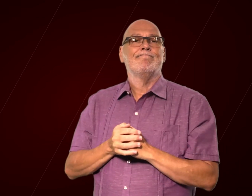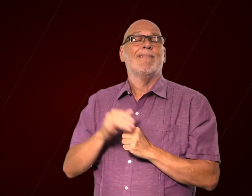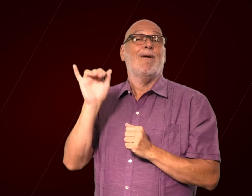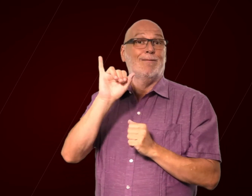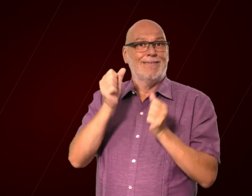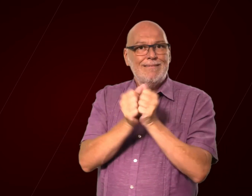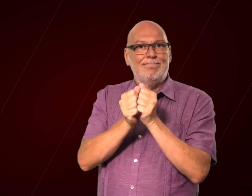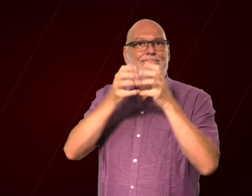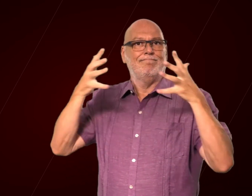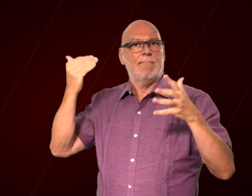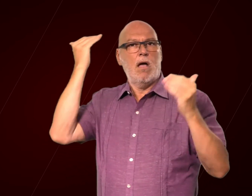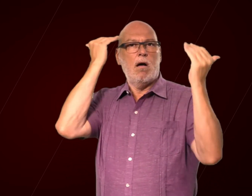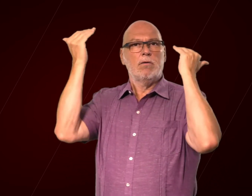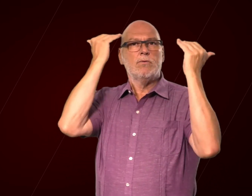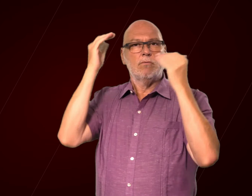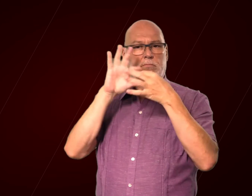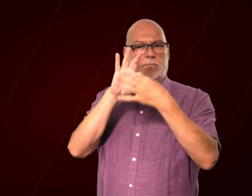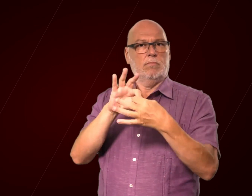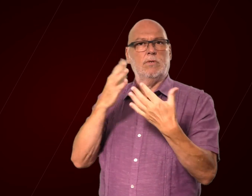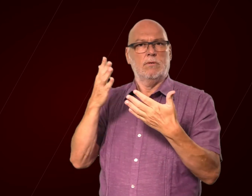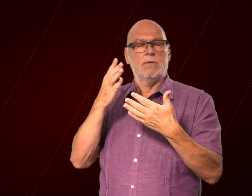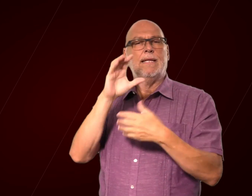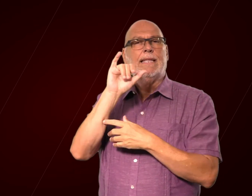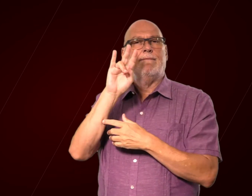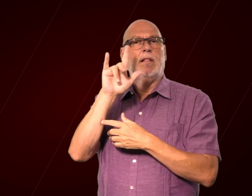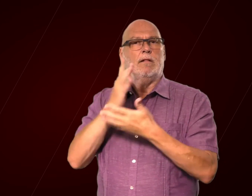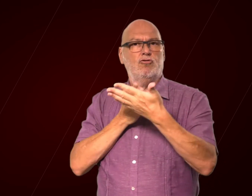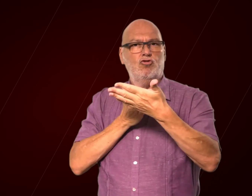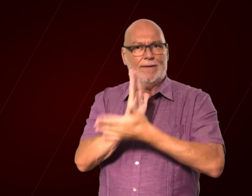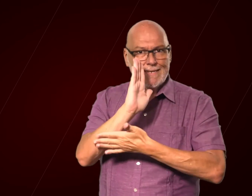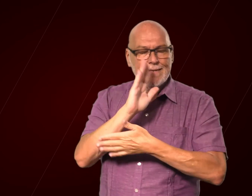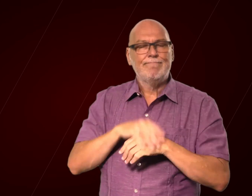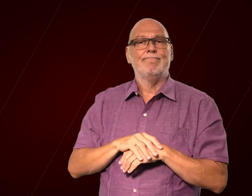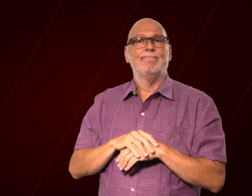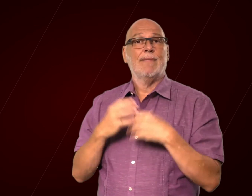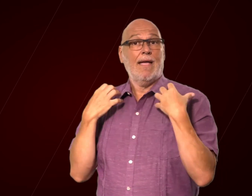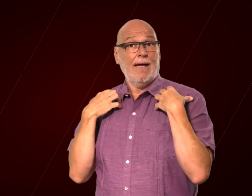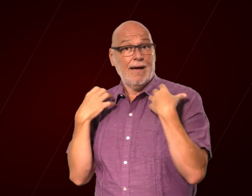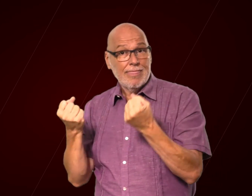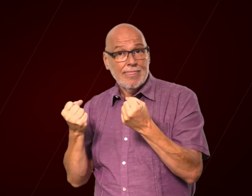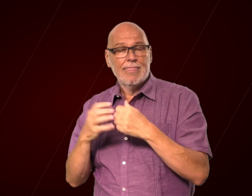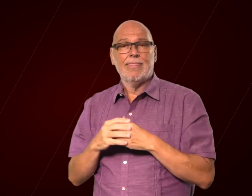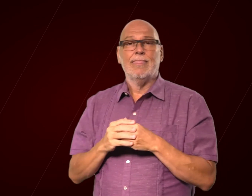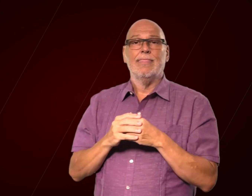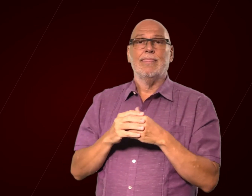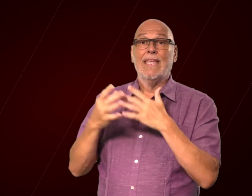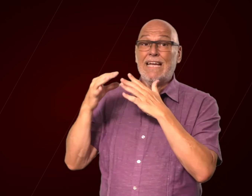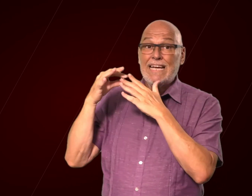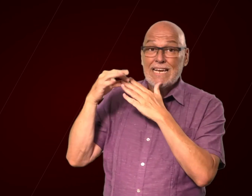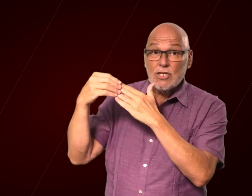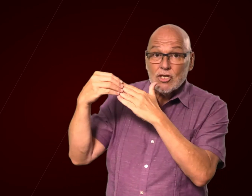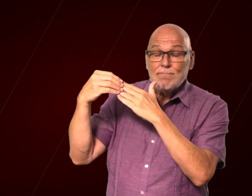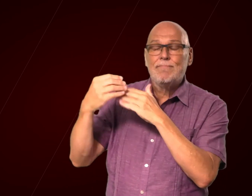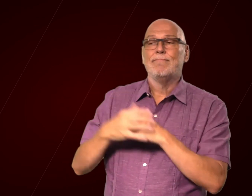and expand knowledge about civil rights, health, leadership,